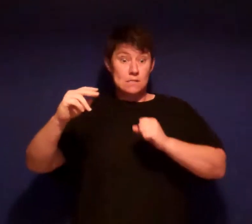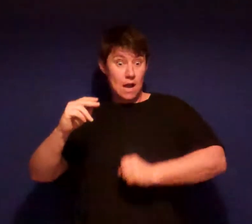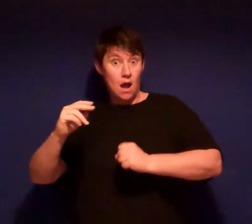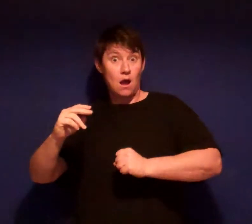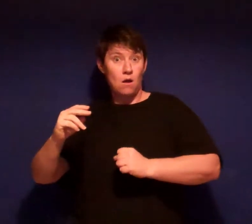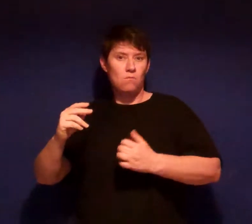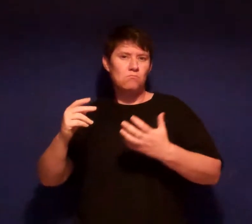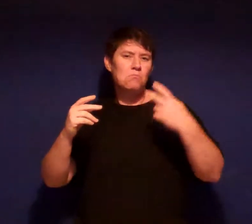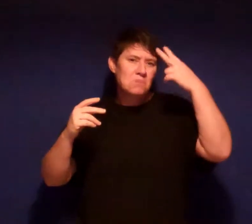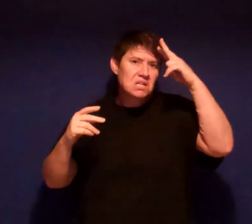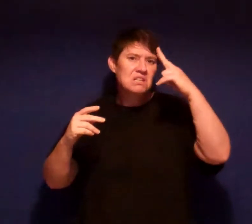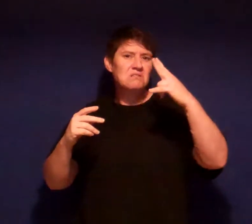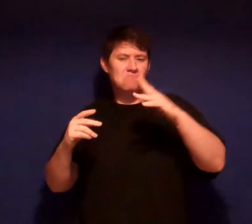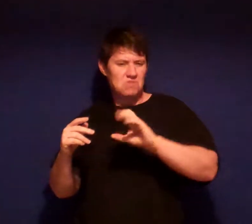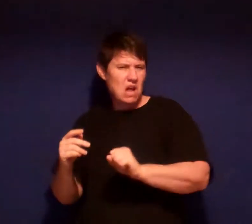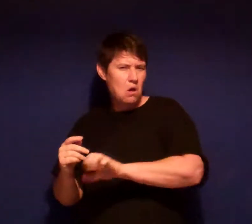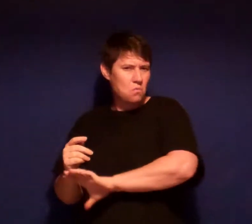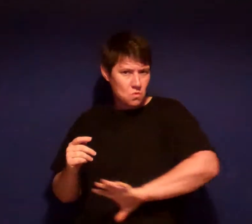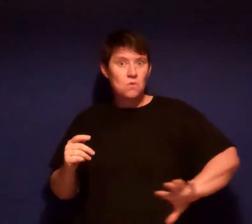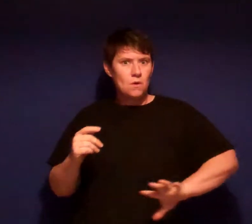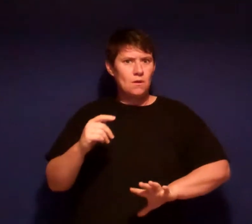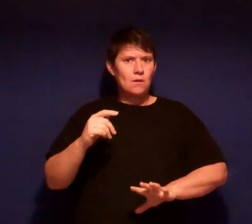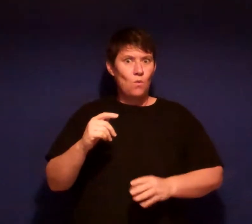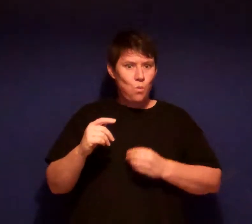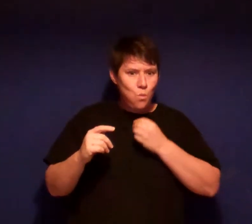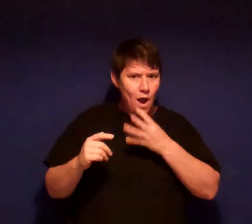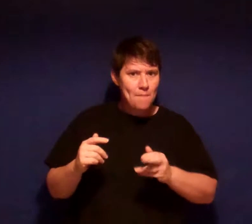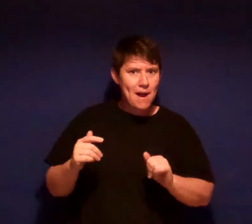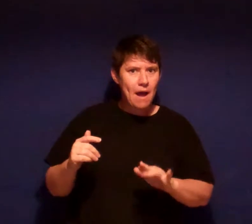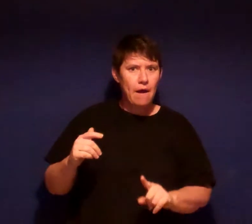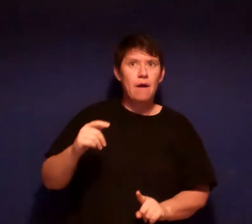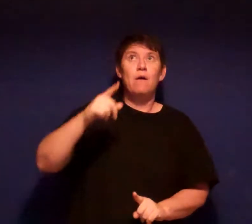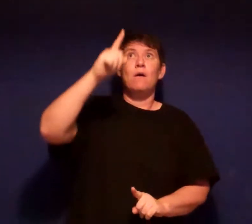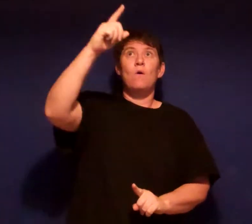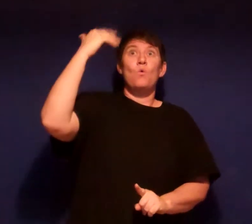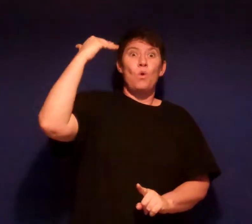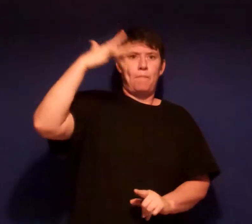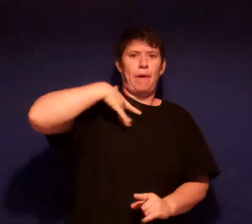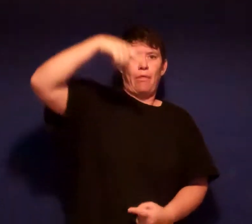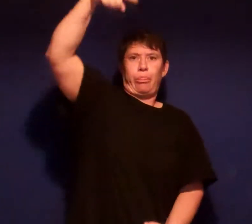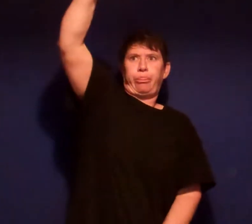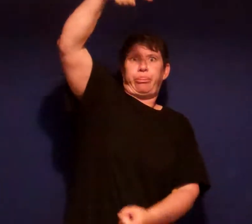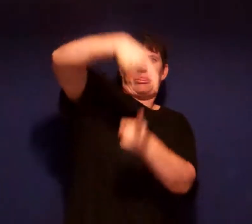because cold air from the northern states and warm, moist air from the southern states and Mexico